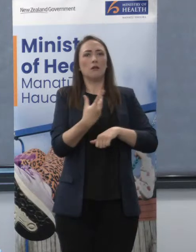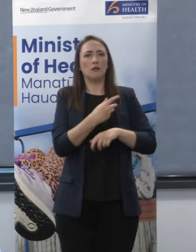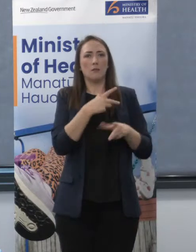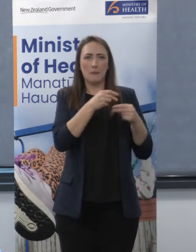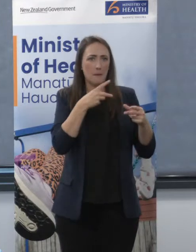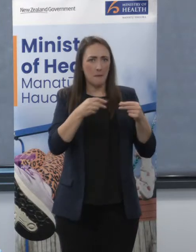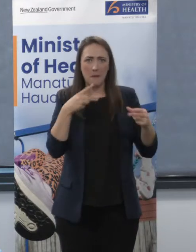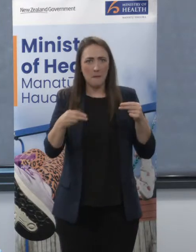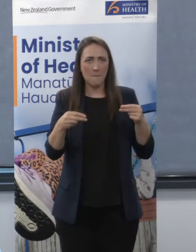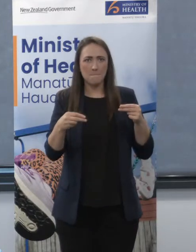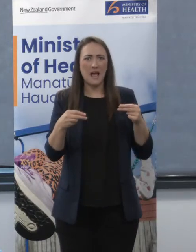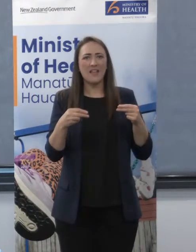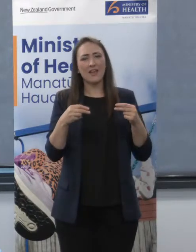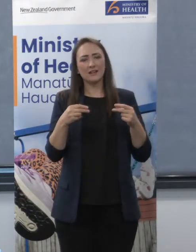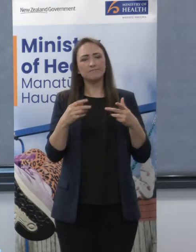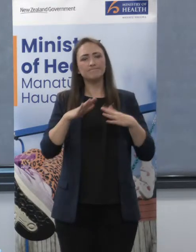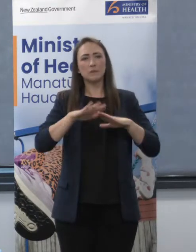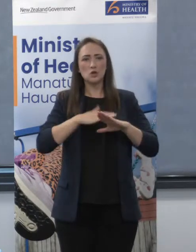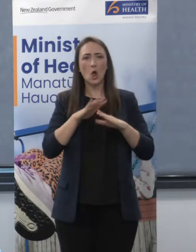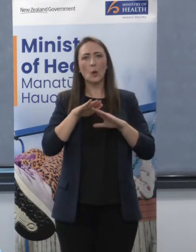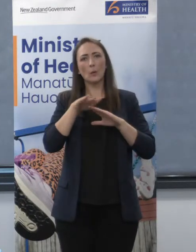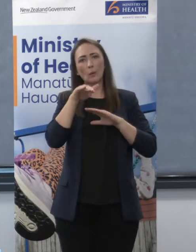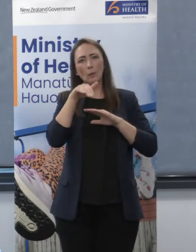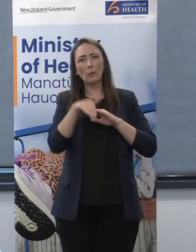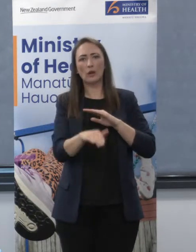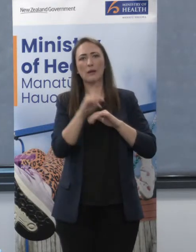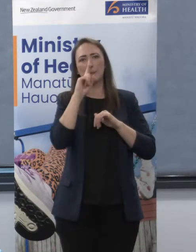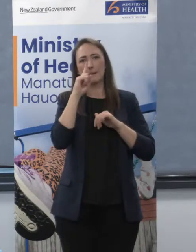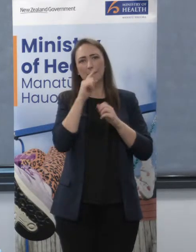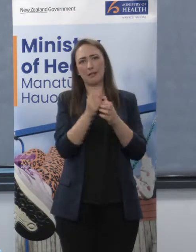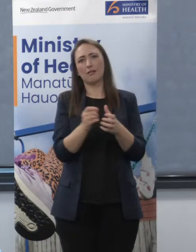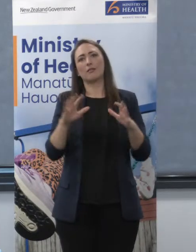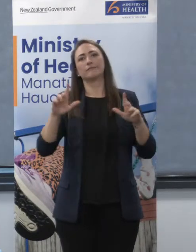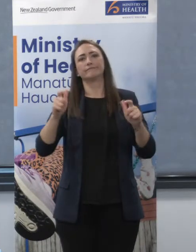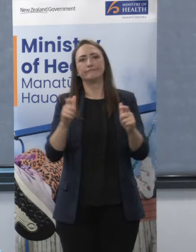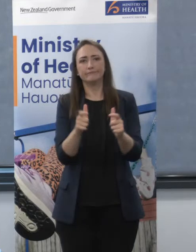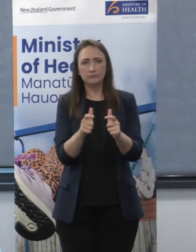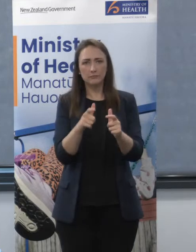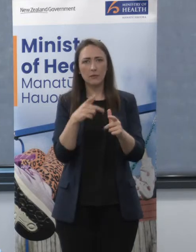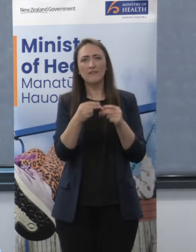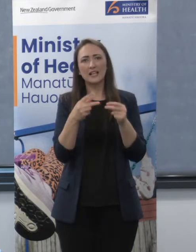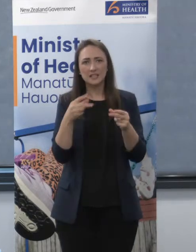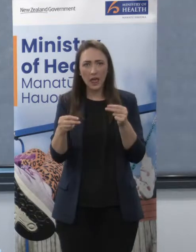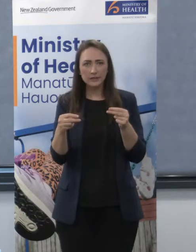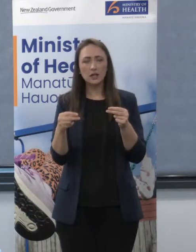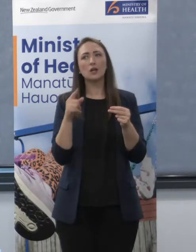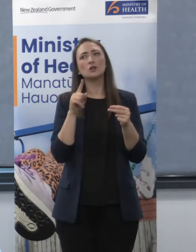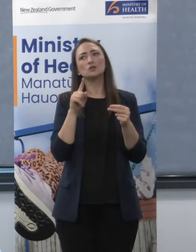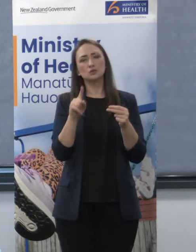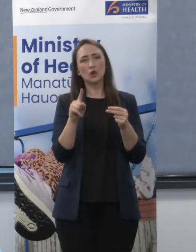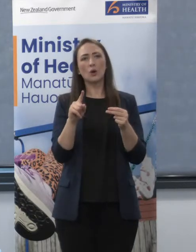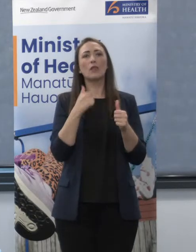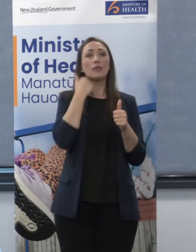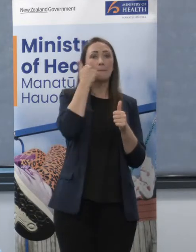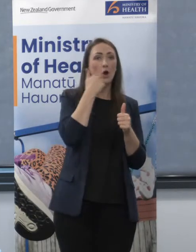about the level of coverage, we are working with other